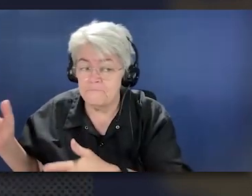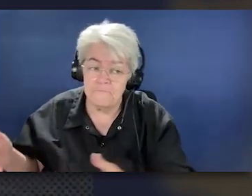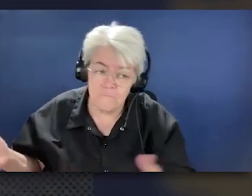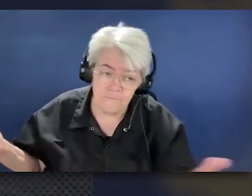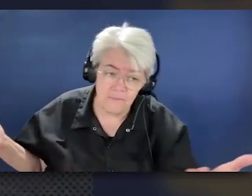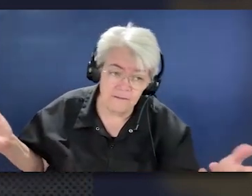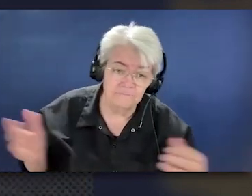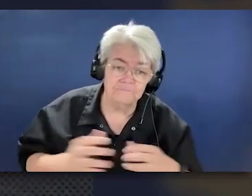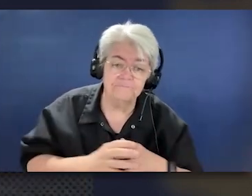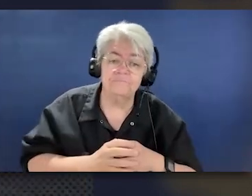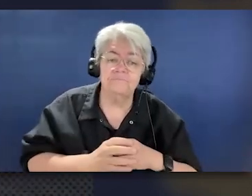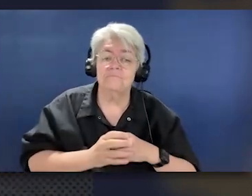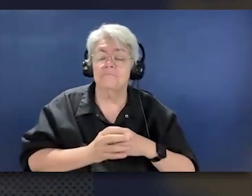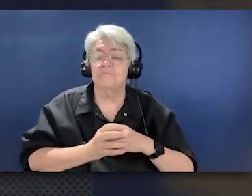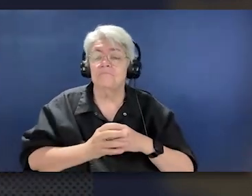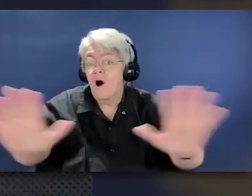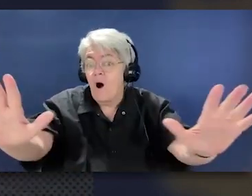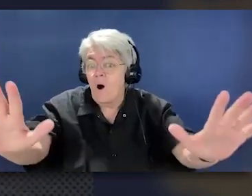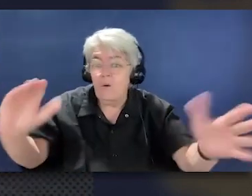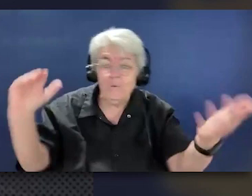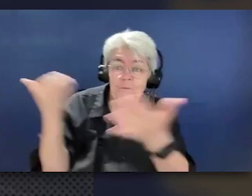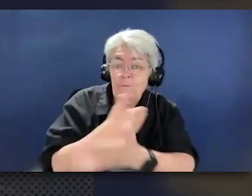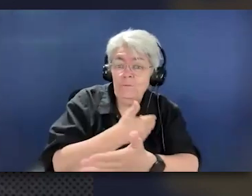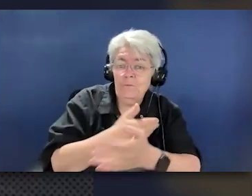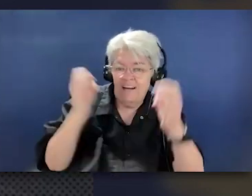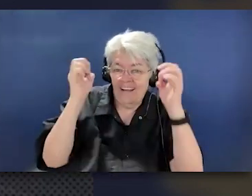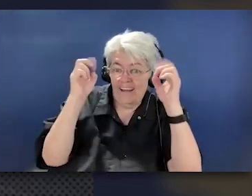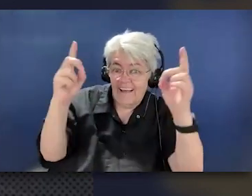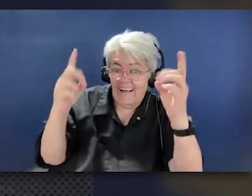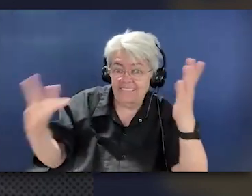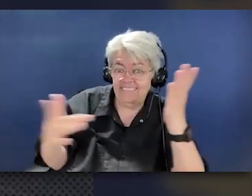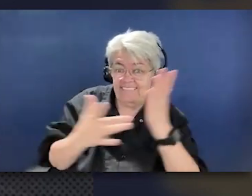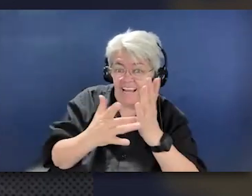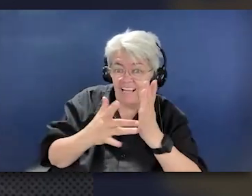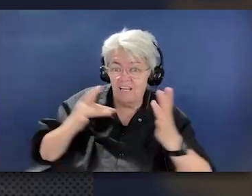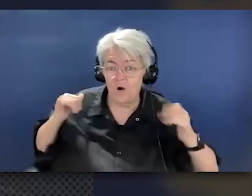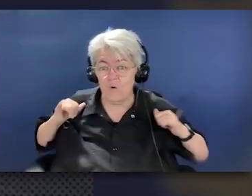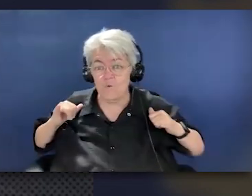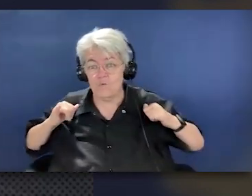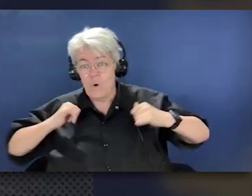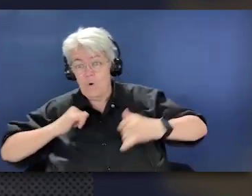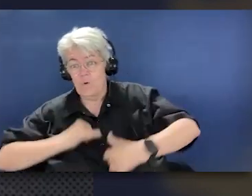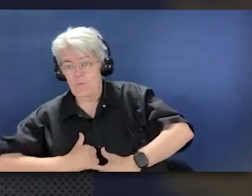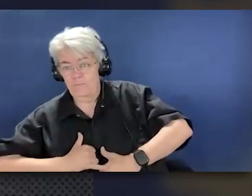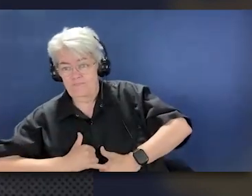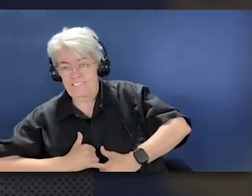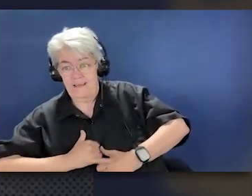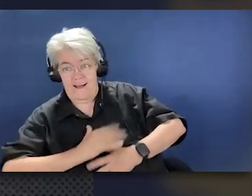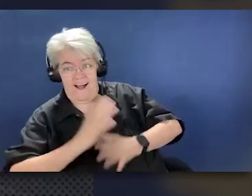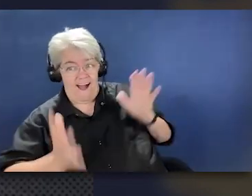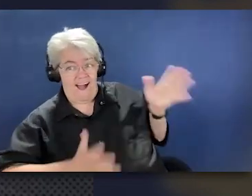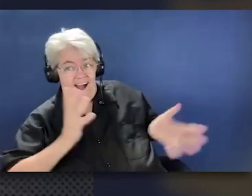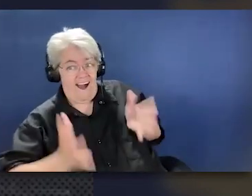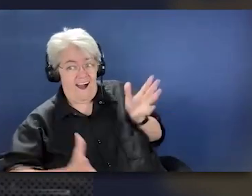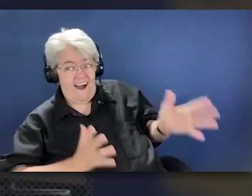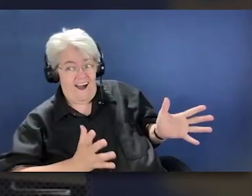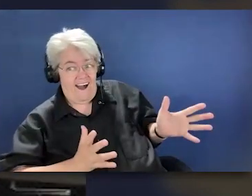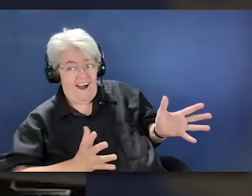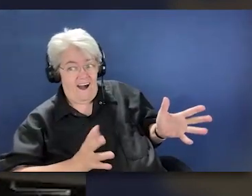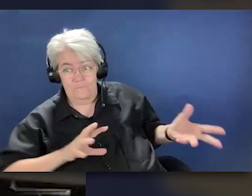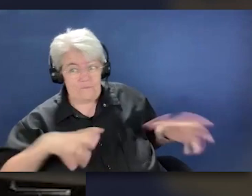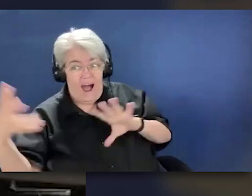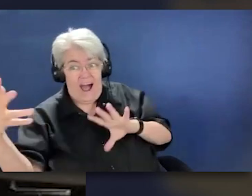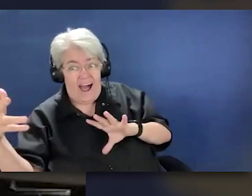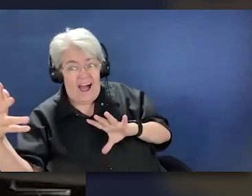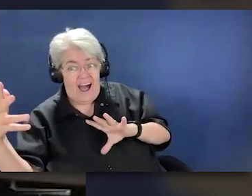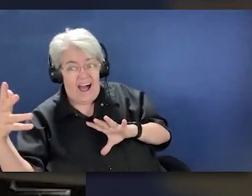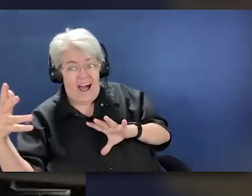Your new edtech robes will disrupt everything. I’ve played this game before. It turns out